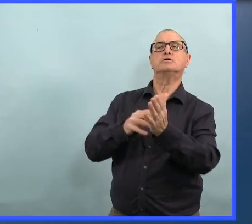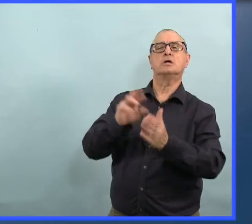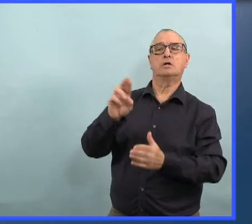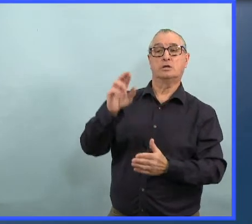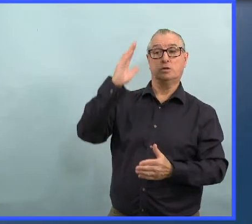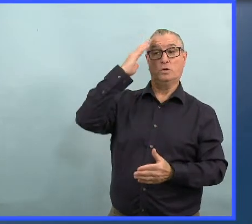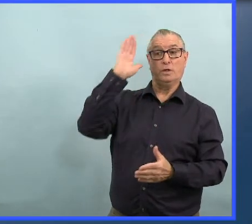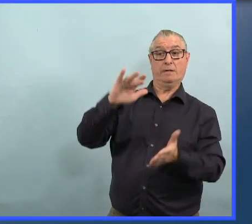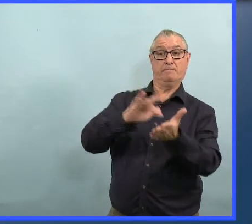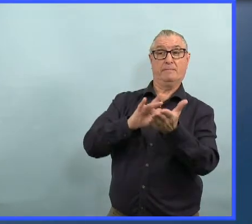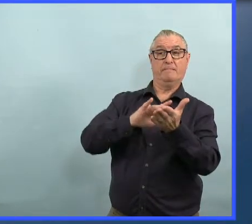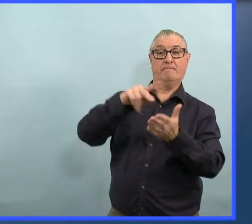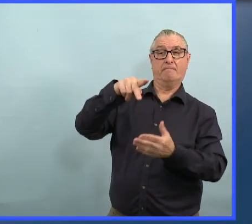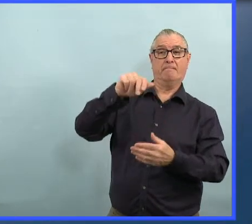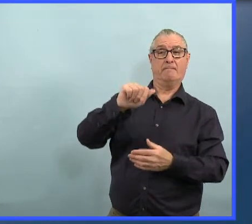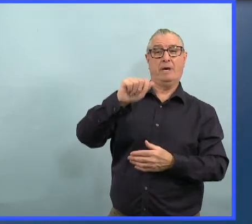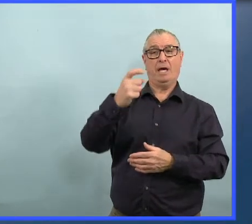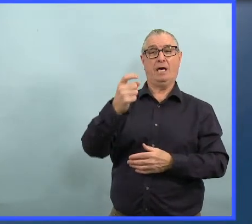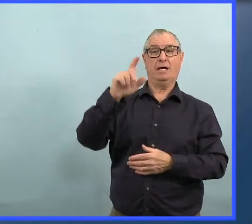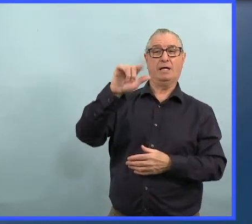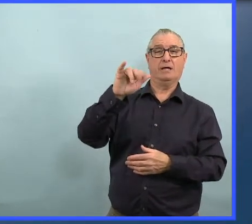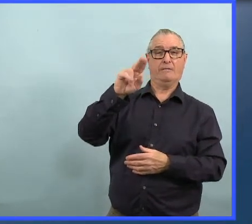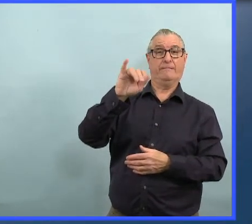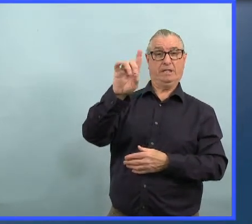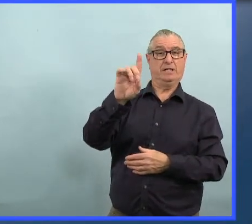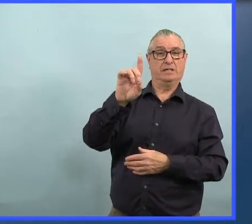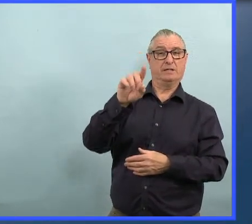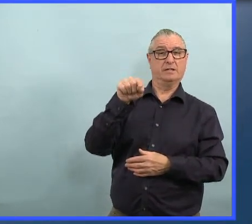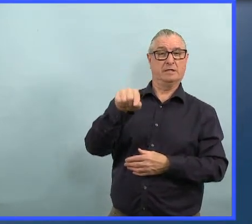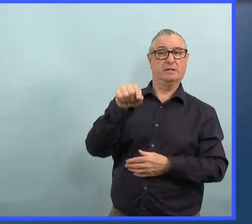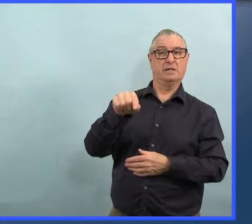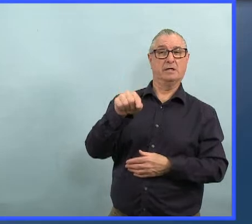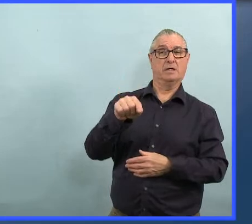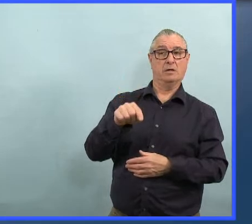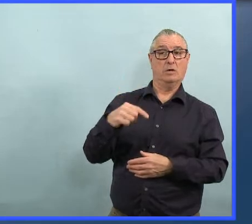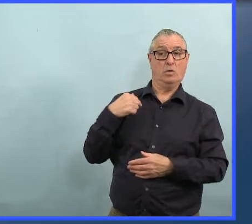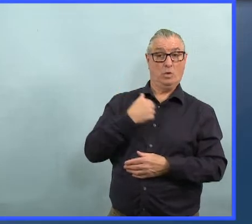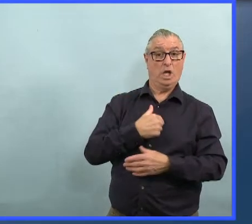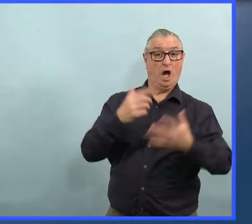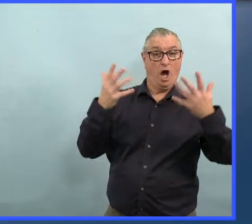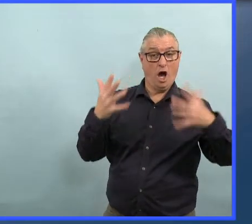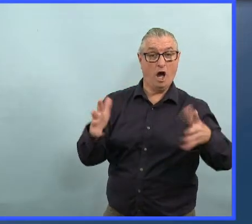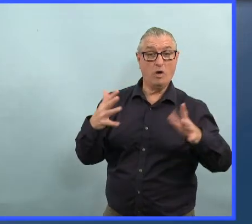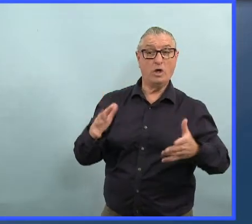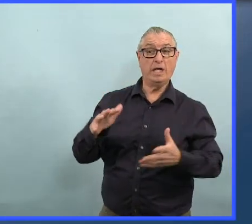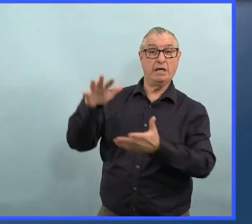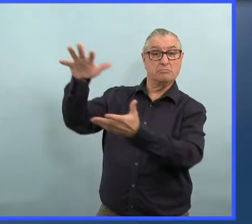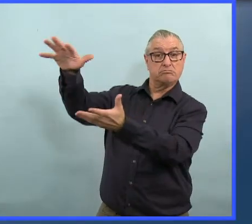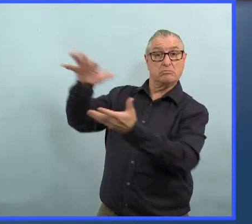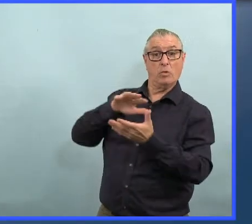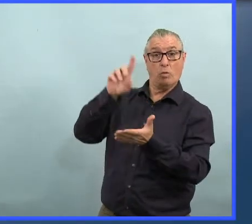what i understand we will have or we maybe already have 1100 doses we'll have to get a positive test